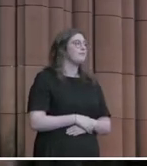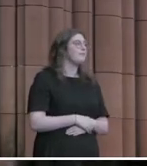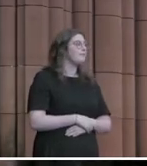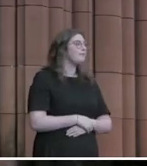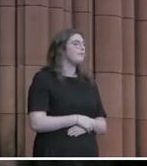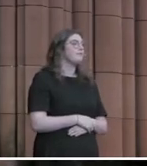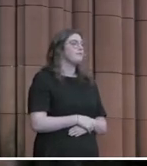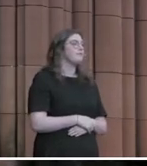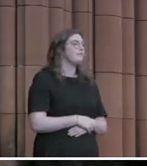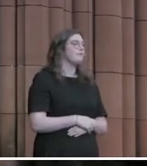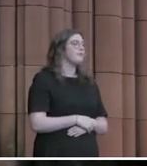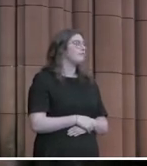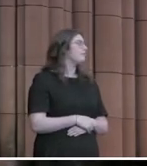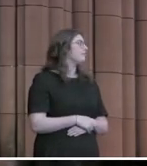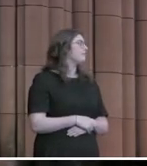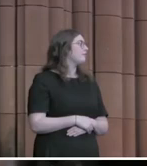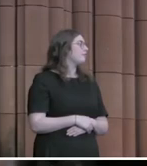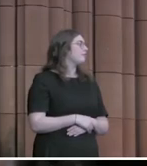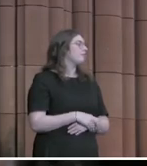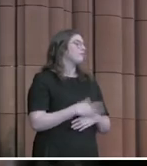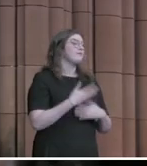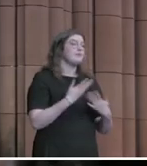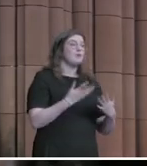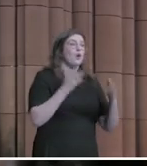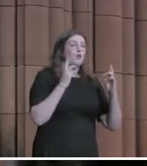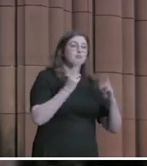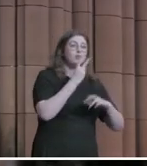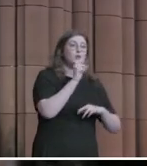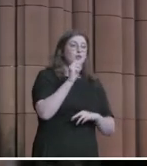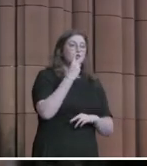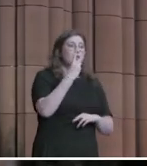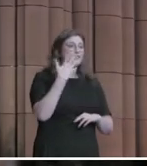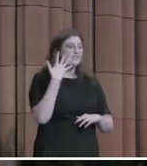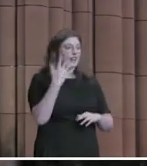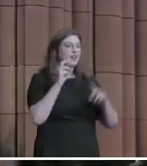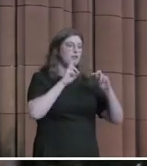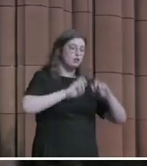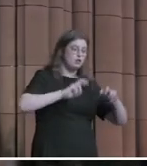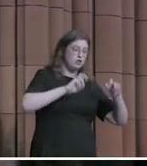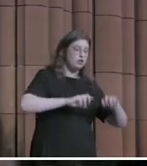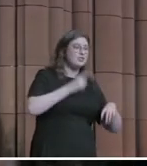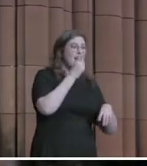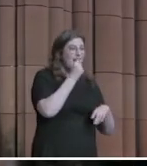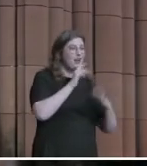Indeed it is hoped that by 2025 researchers will have on lacked online access